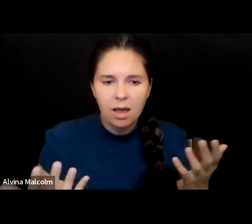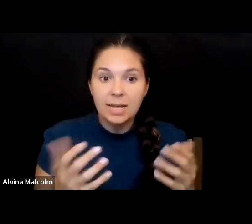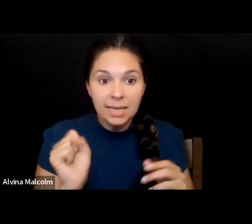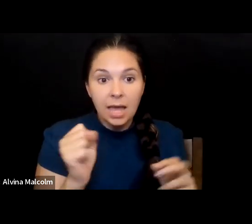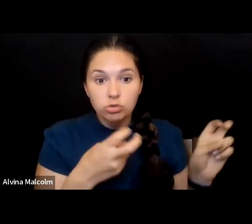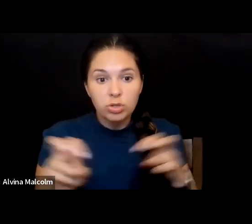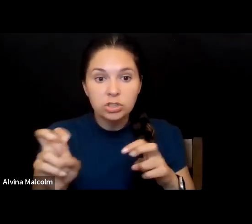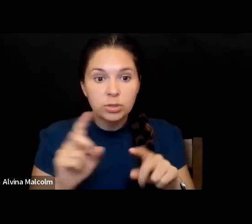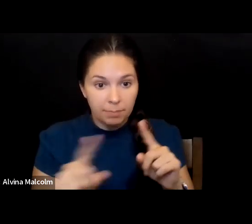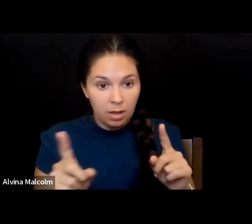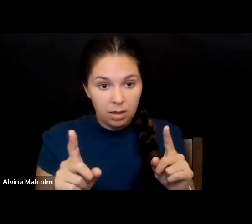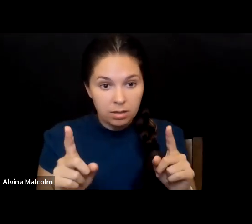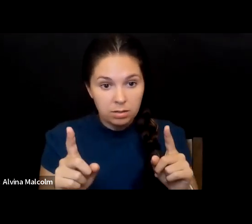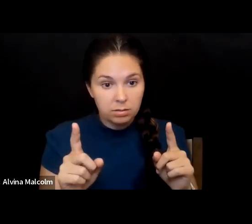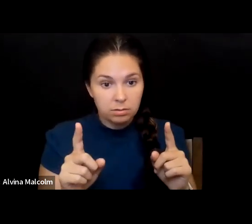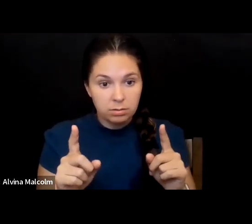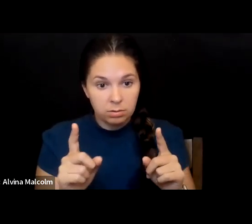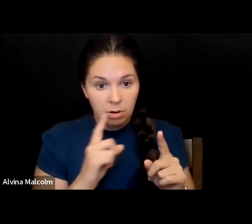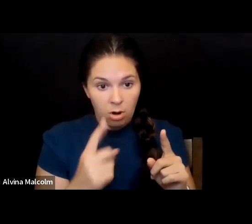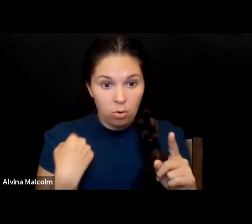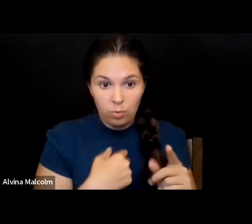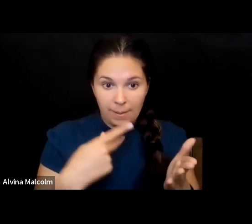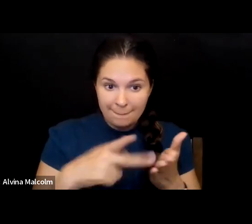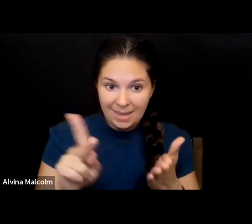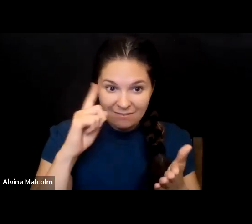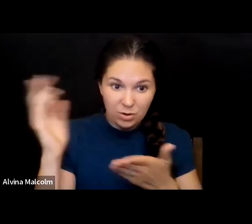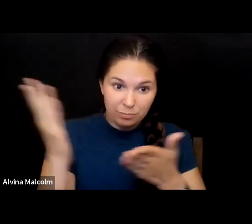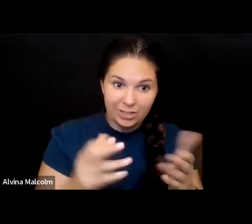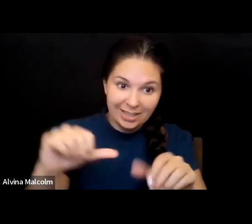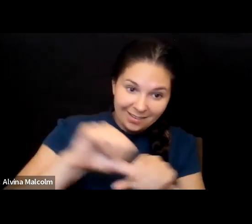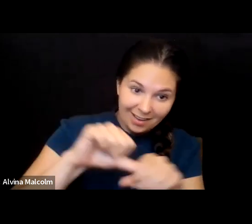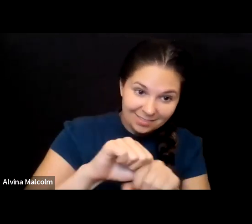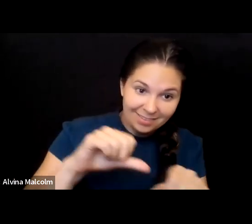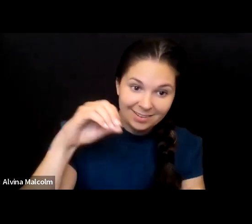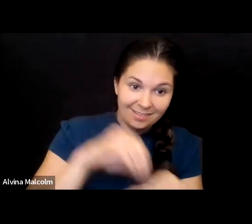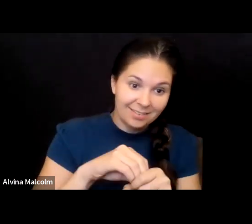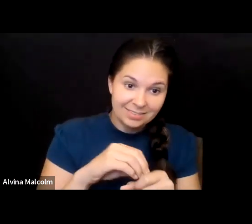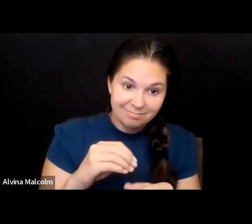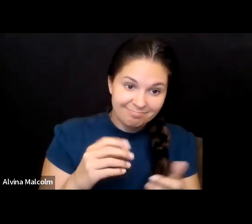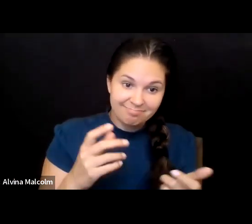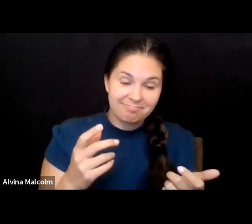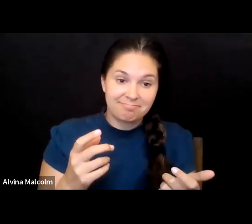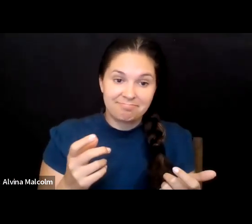reimbursed for what they're doing because its above and beyond. Yeah, it